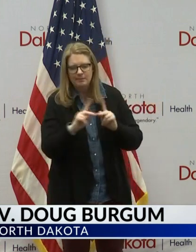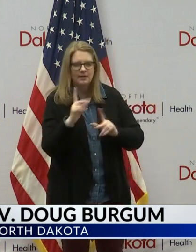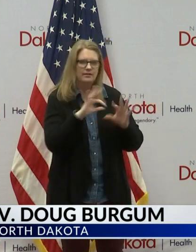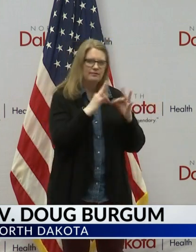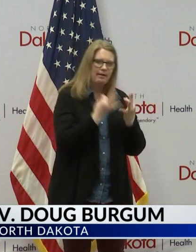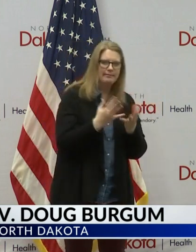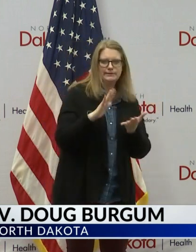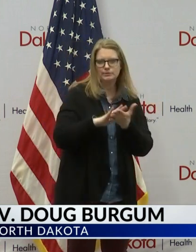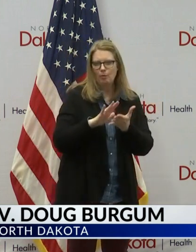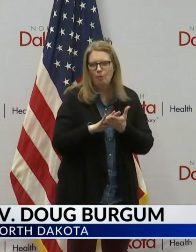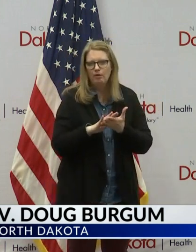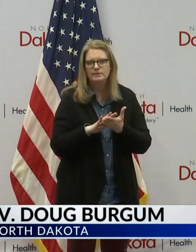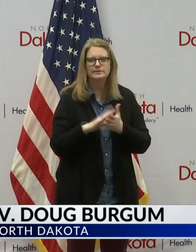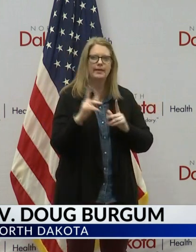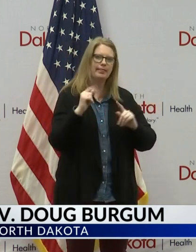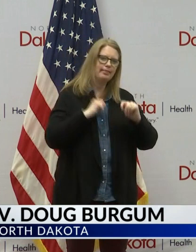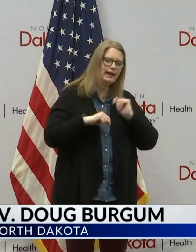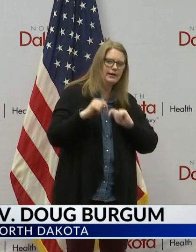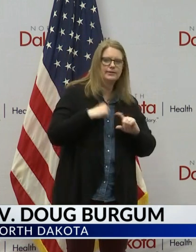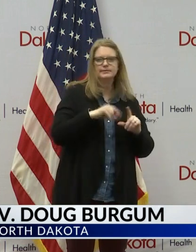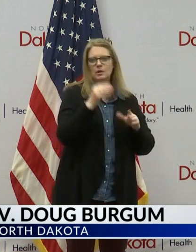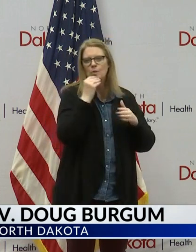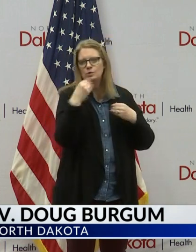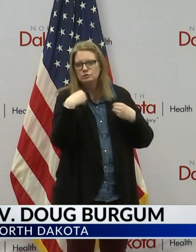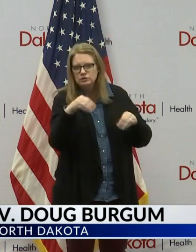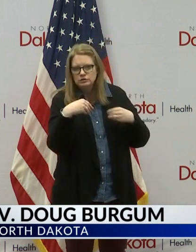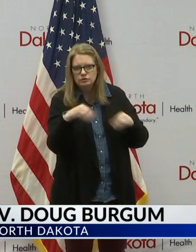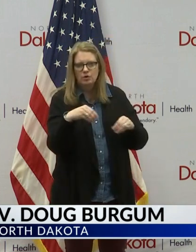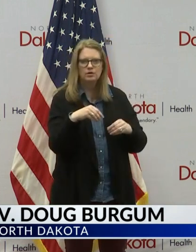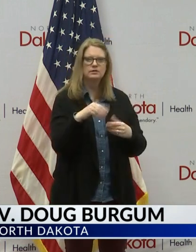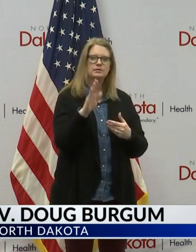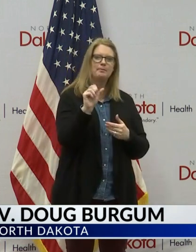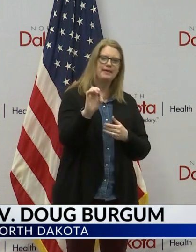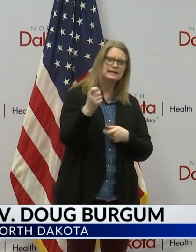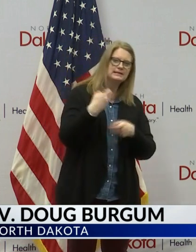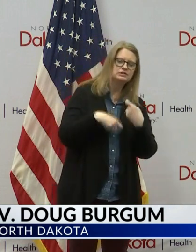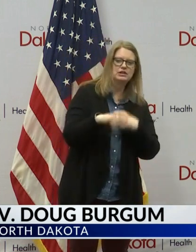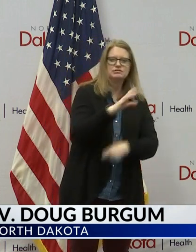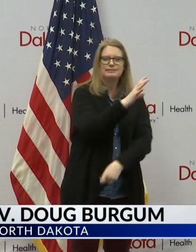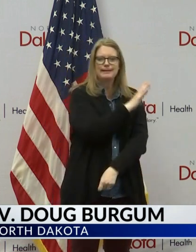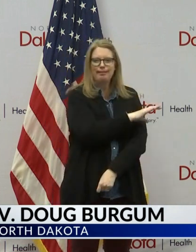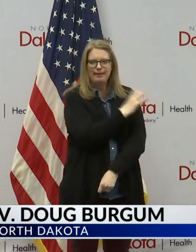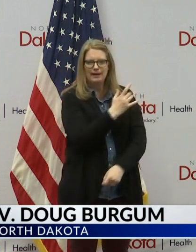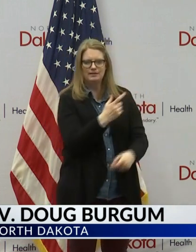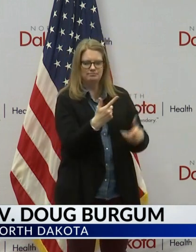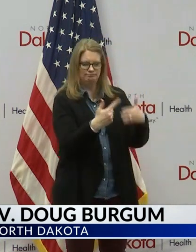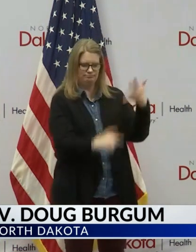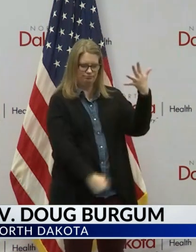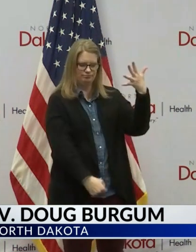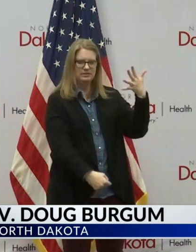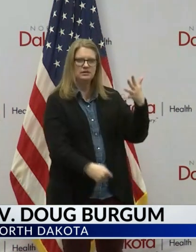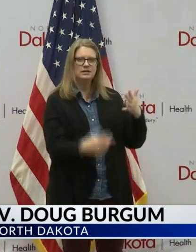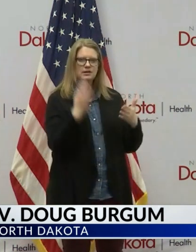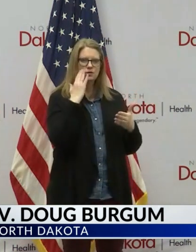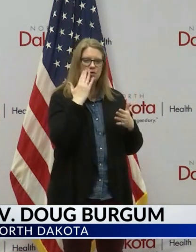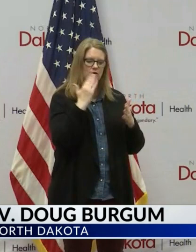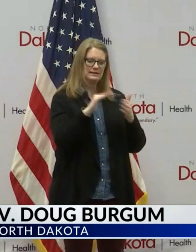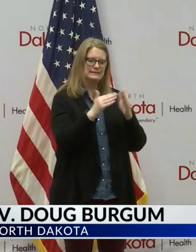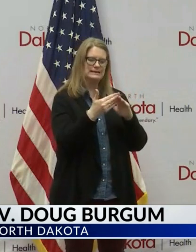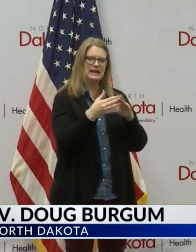DAKOTA AND THESE ARE BIG OPERATION WITH LOTS OF MILITARY EMPLOYEES, CIVILIAN EMPLOYEES, FAMILIES, SCHOOLS, THEATRES,